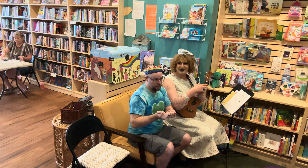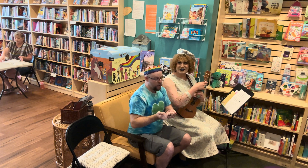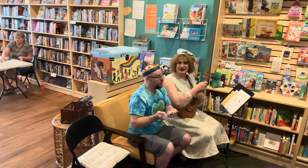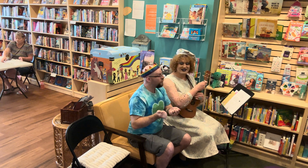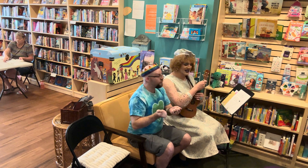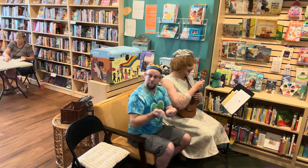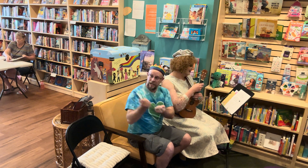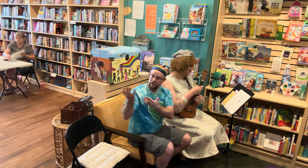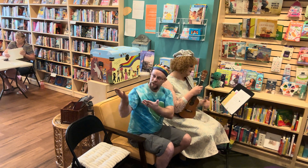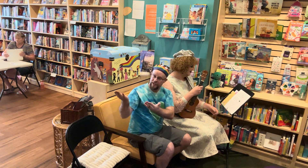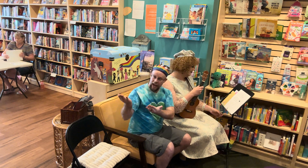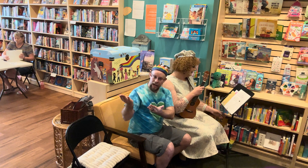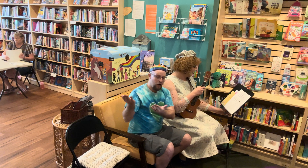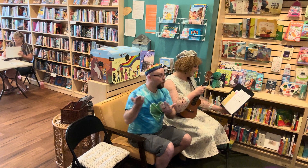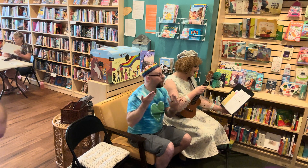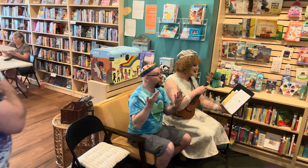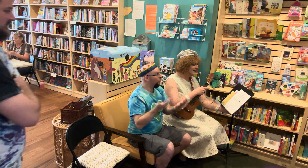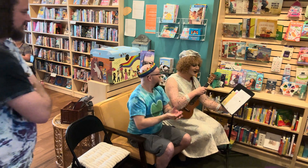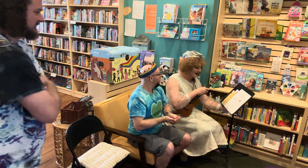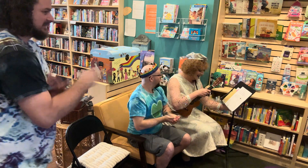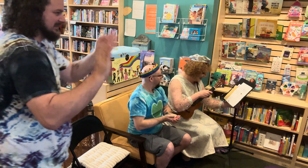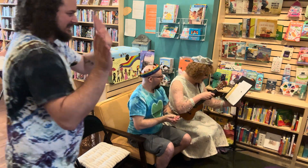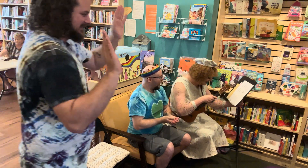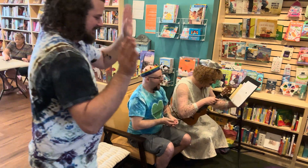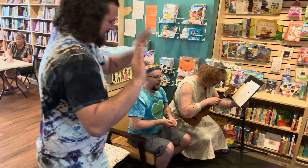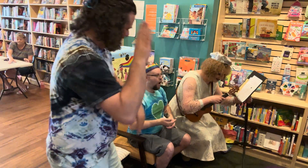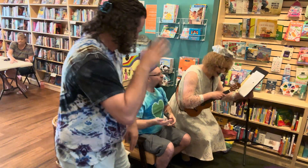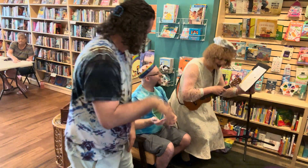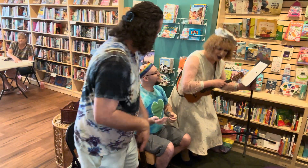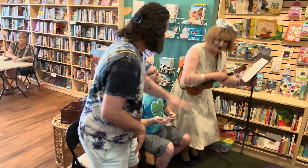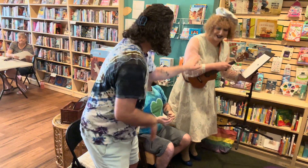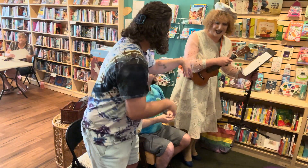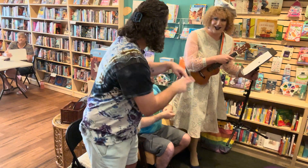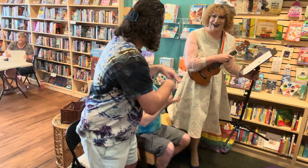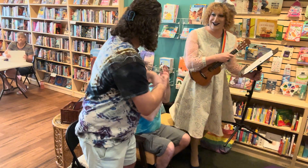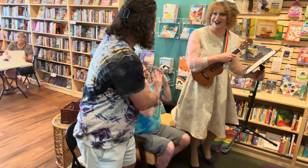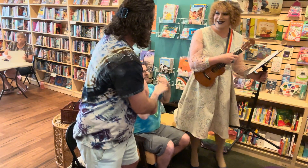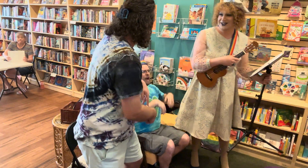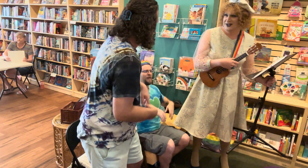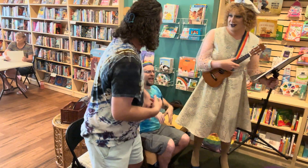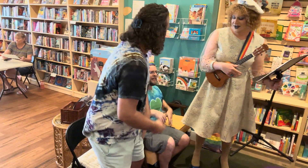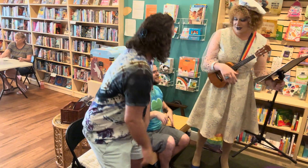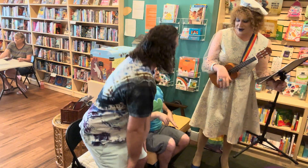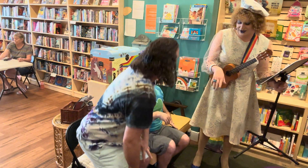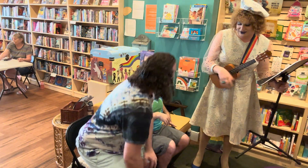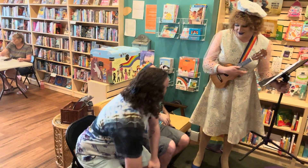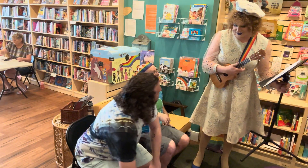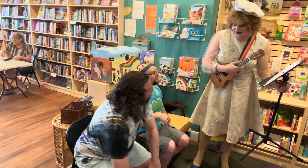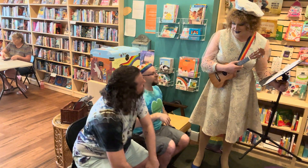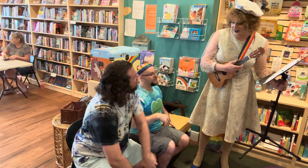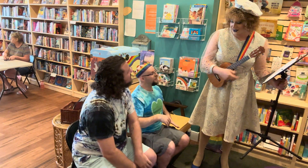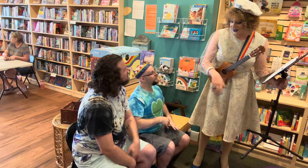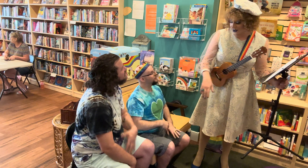Mr. Zae! AARON: Mr. Zae. CALI: Hardly can be called a guest, he's always here! AARON: You're a guest, I'm a guest... ZAE: Where do you do you want to sit?